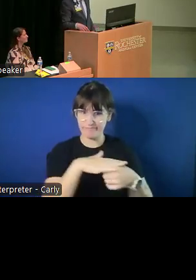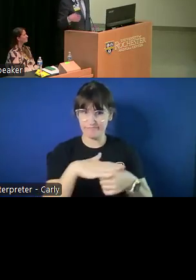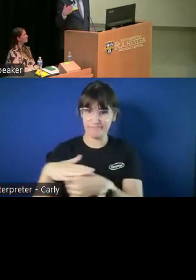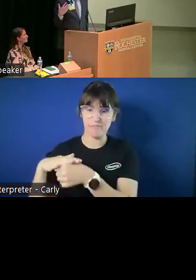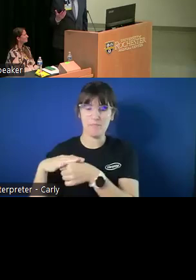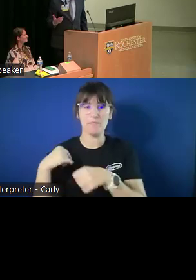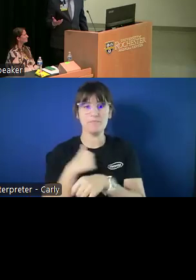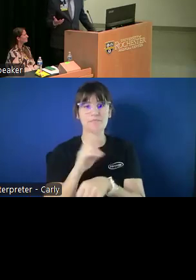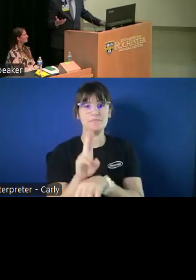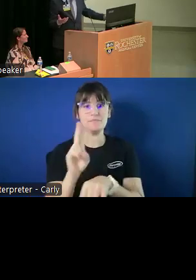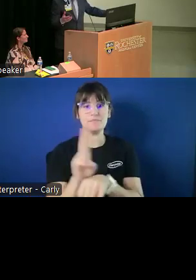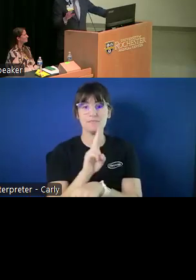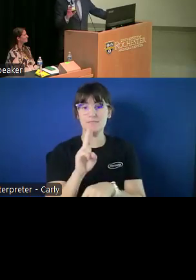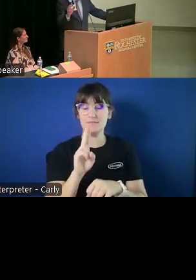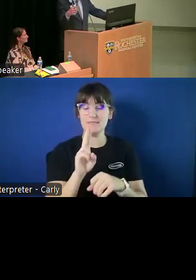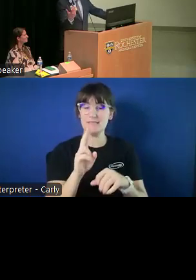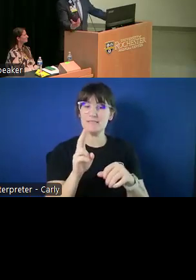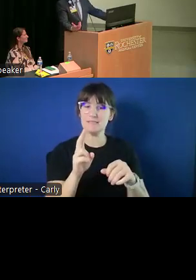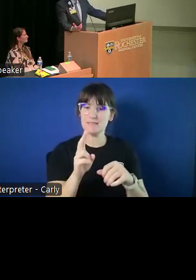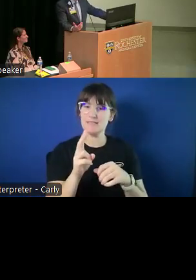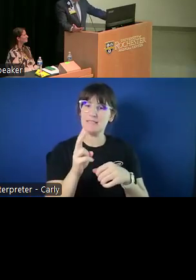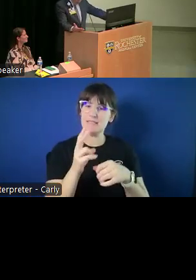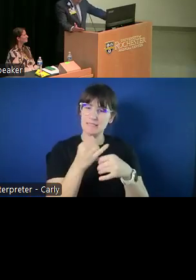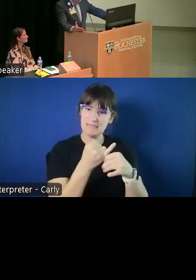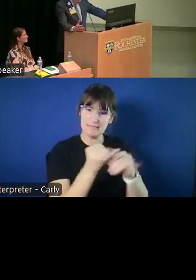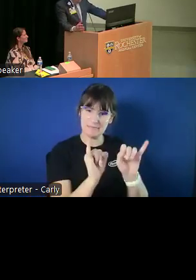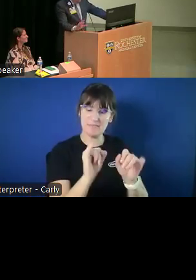utilized an independent scoring committee to determine which many grants were funded it